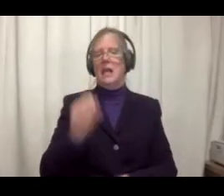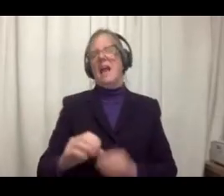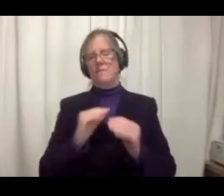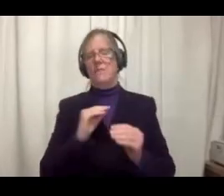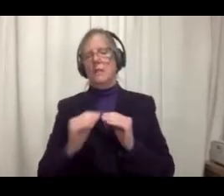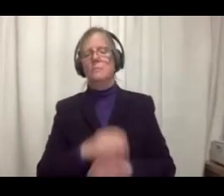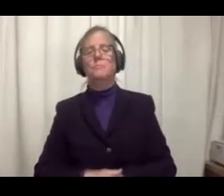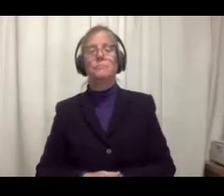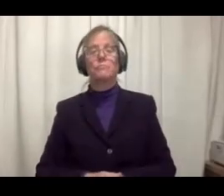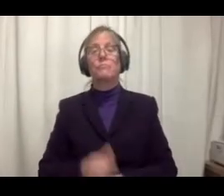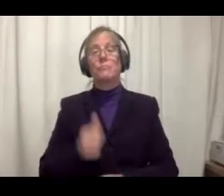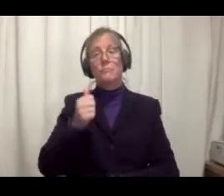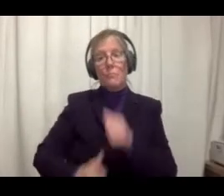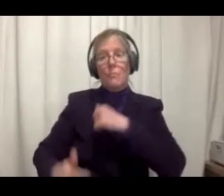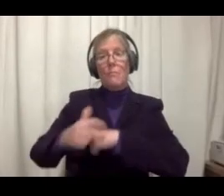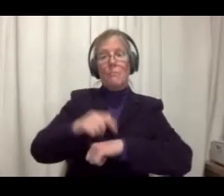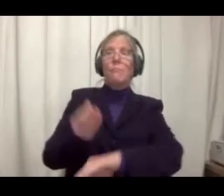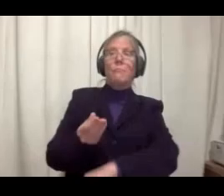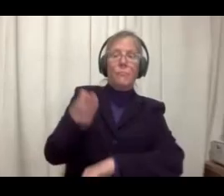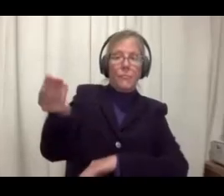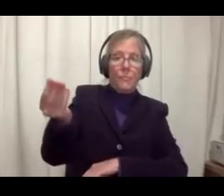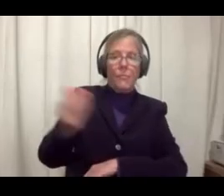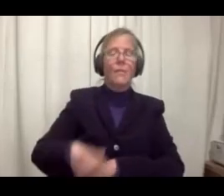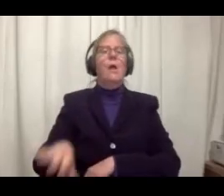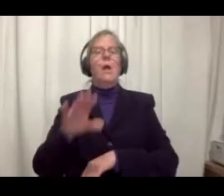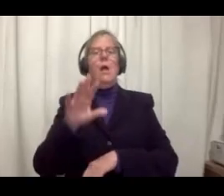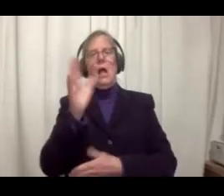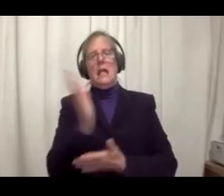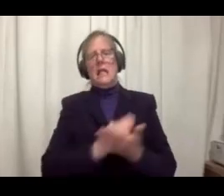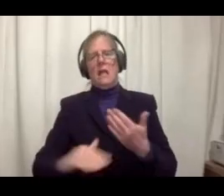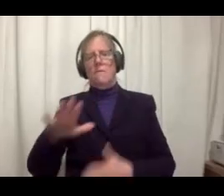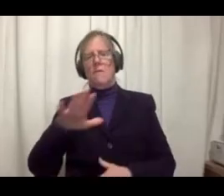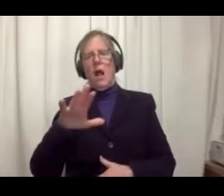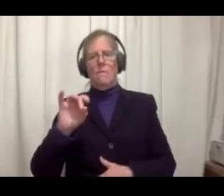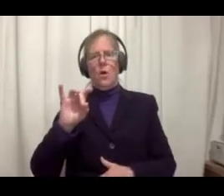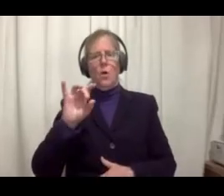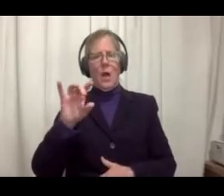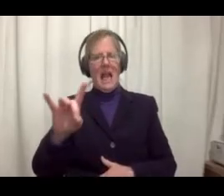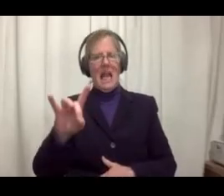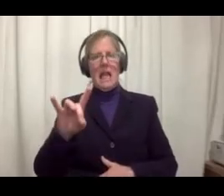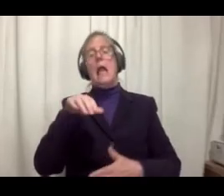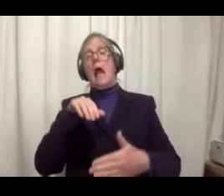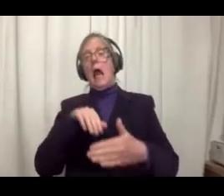Each submission is reviewed by a Section 508 accessibility team, and grantees